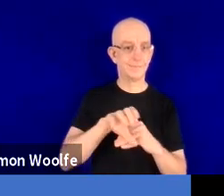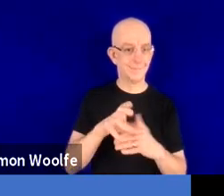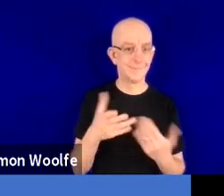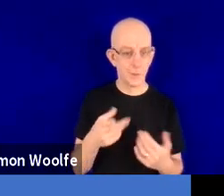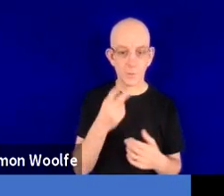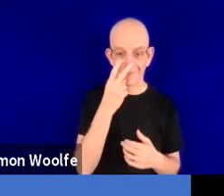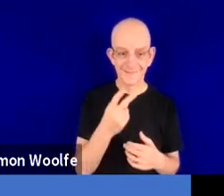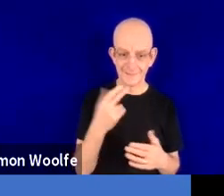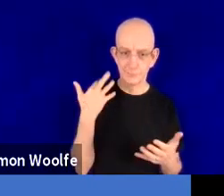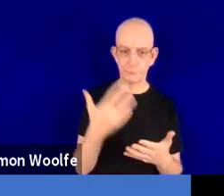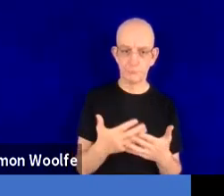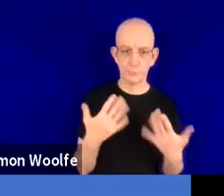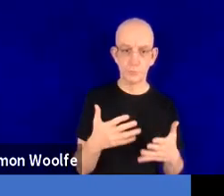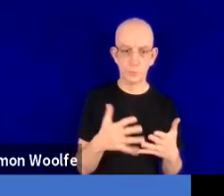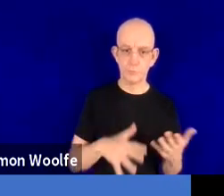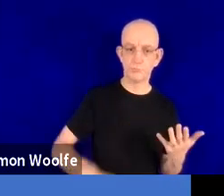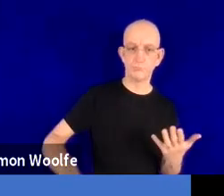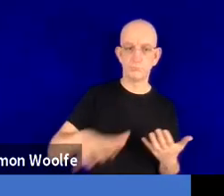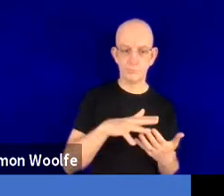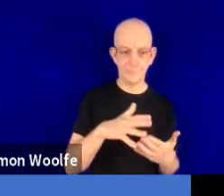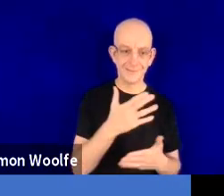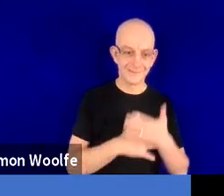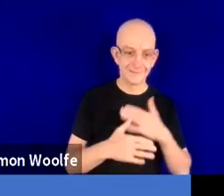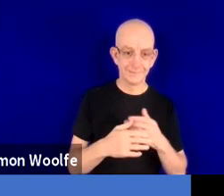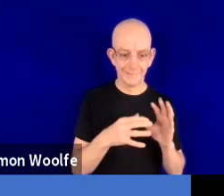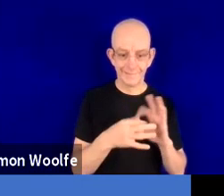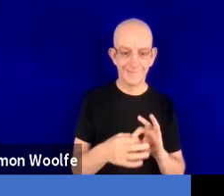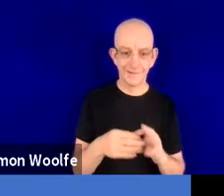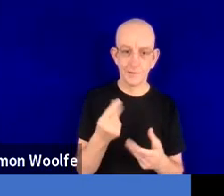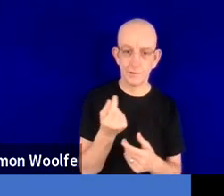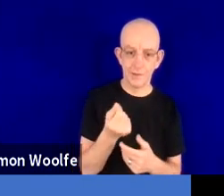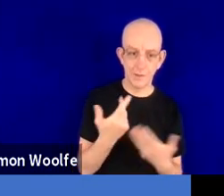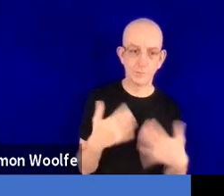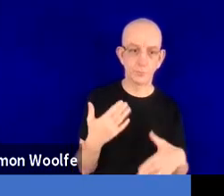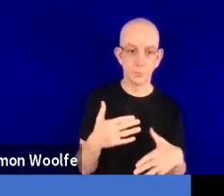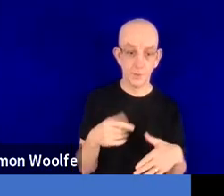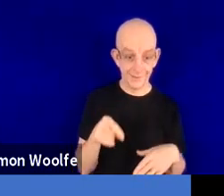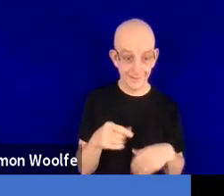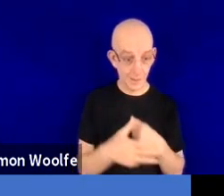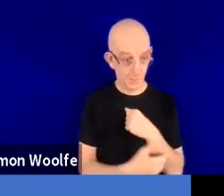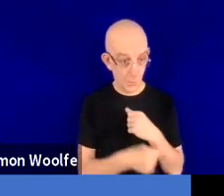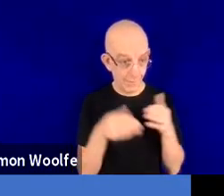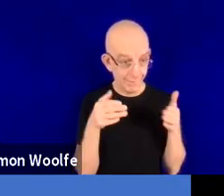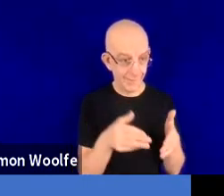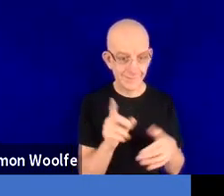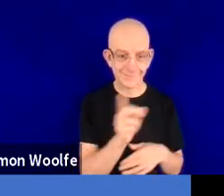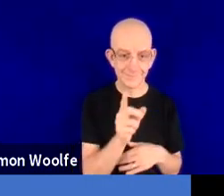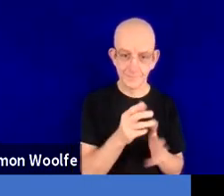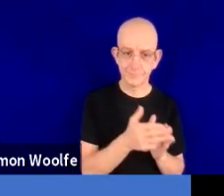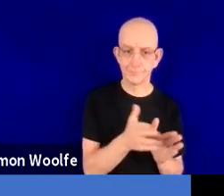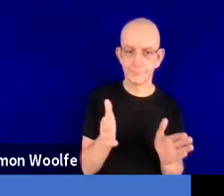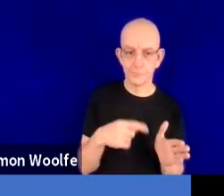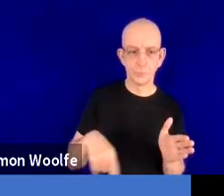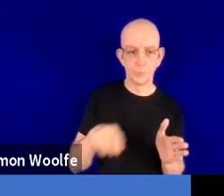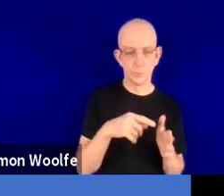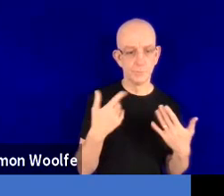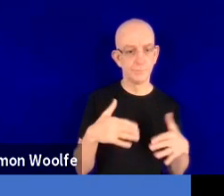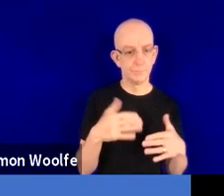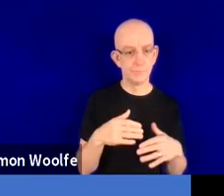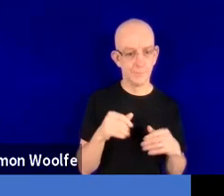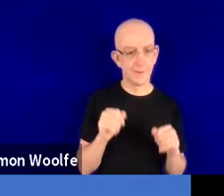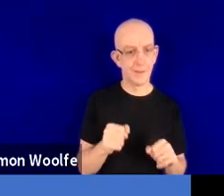can have a positive impact in terms of crisis response because it cut across income group and it can support when you do pop up